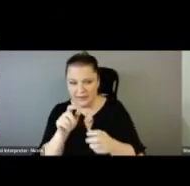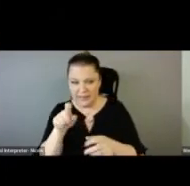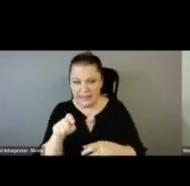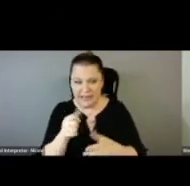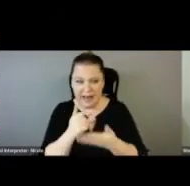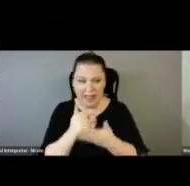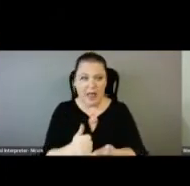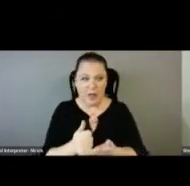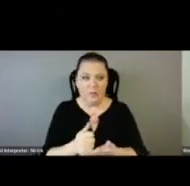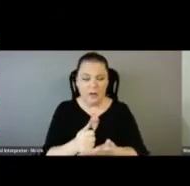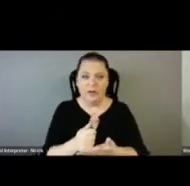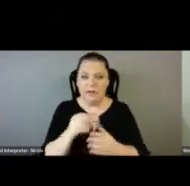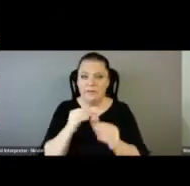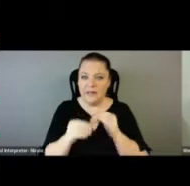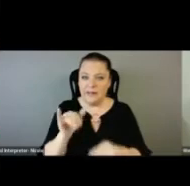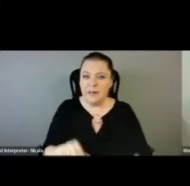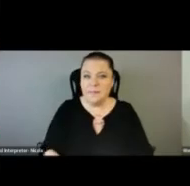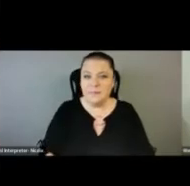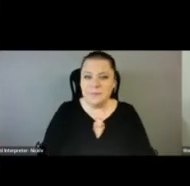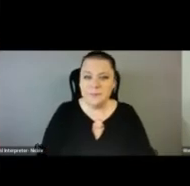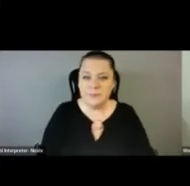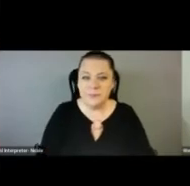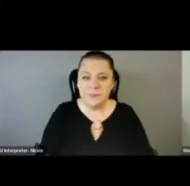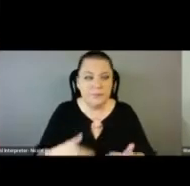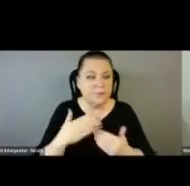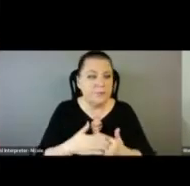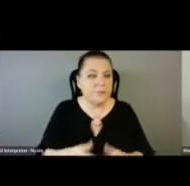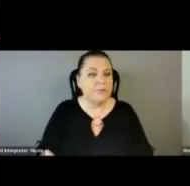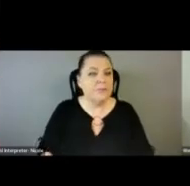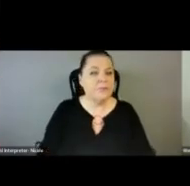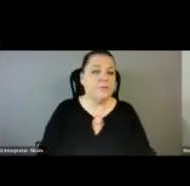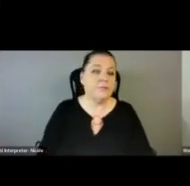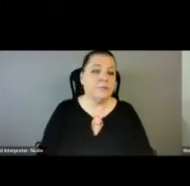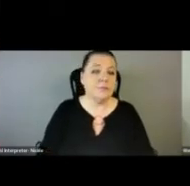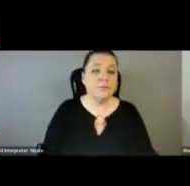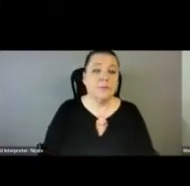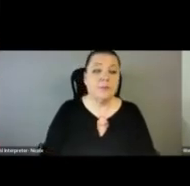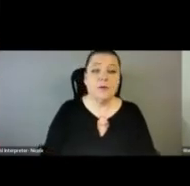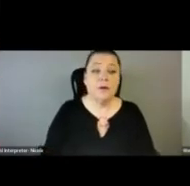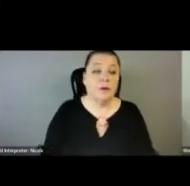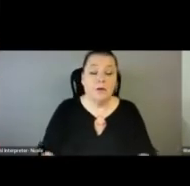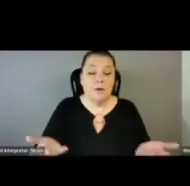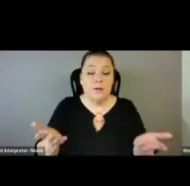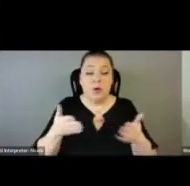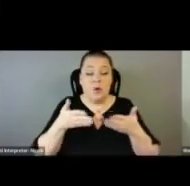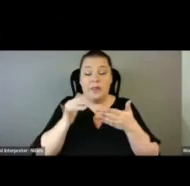dress that next slide. So just that overview is not enough. So